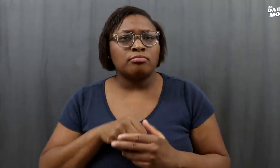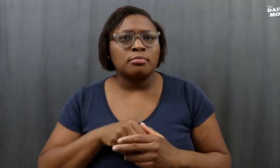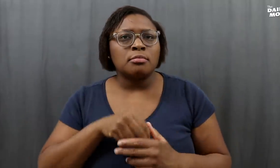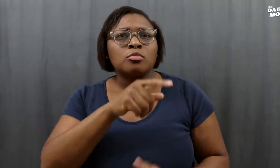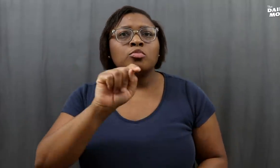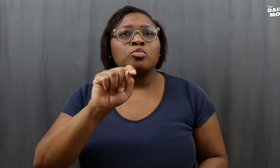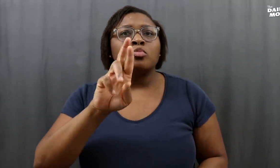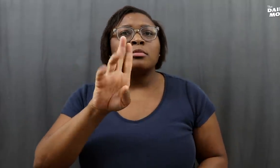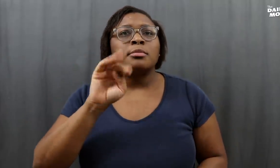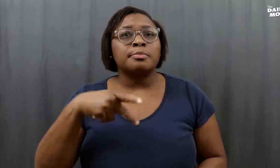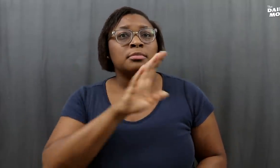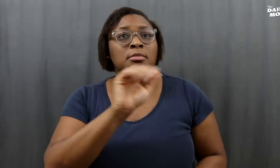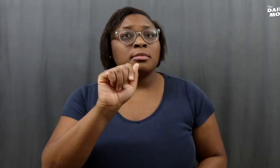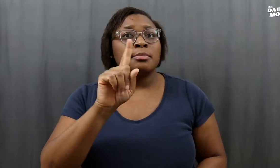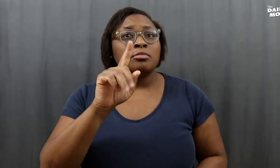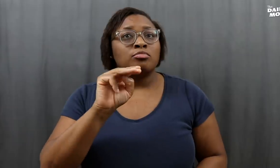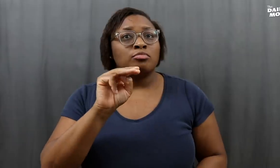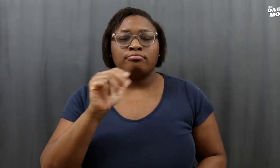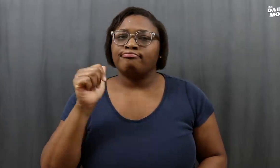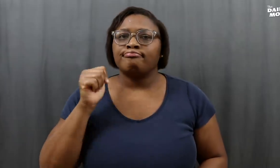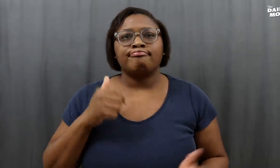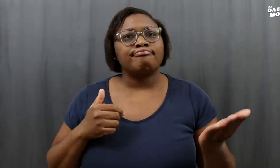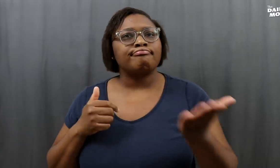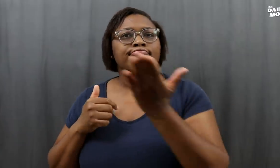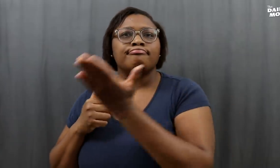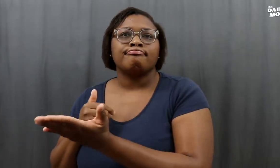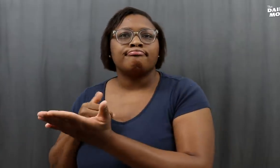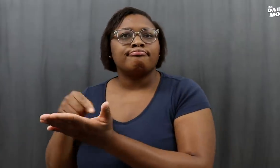The Trump administration is refusing to hand it over.